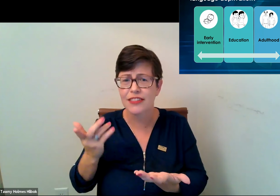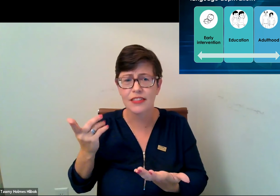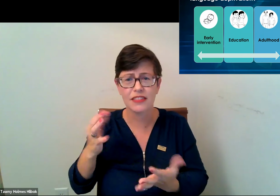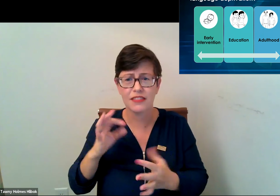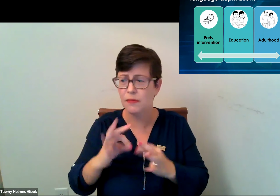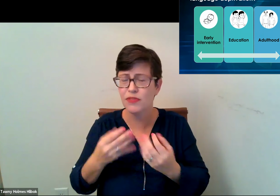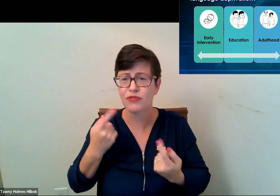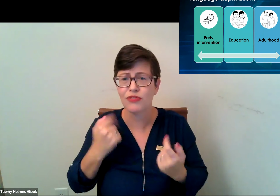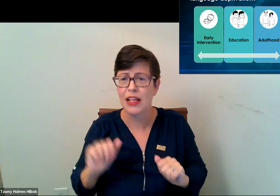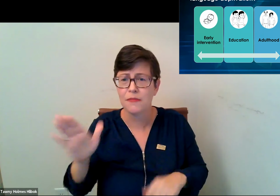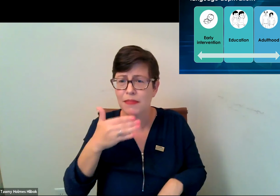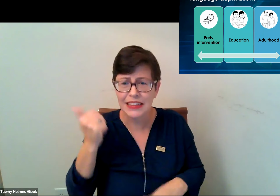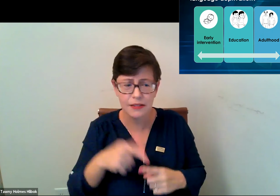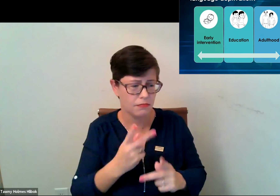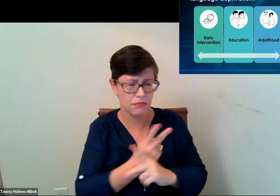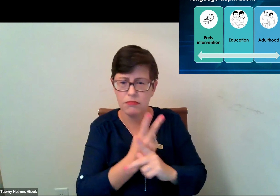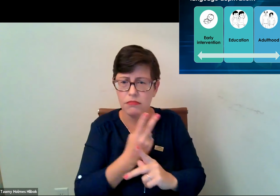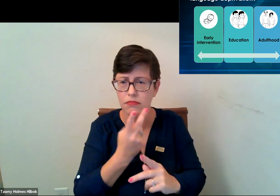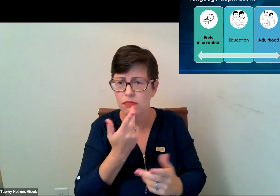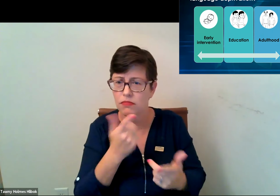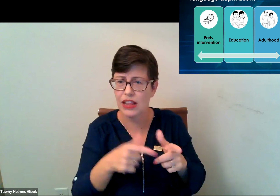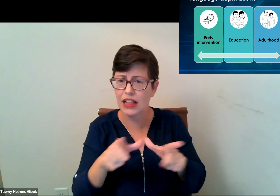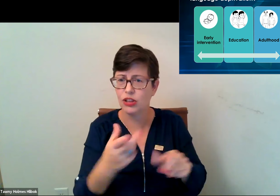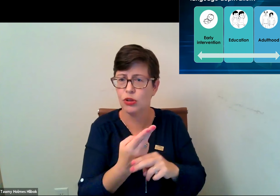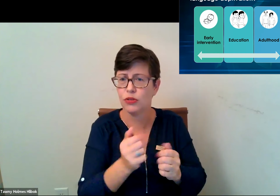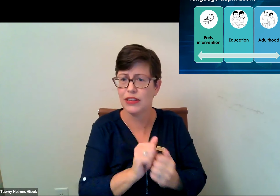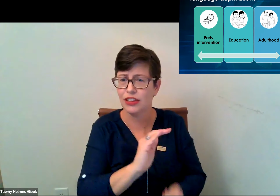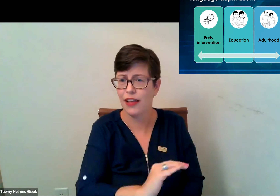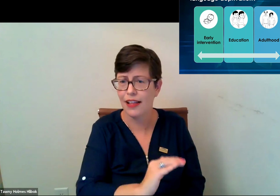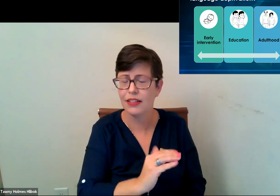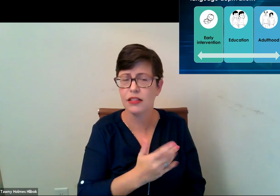Even if the home home family, the family's home language isn't even English it could be another language.